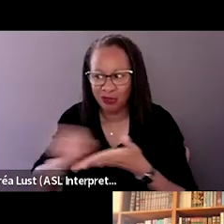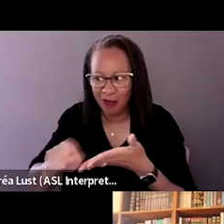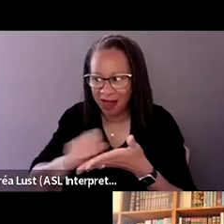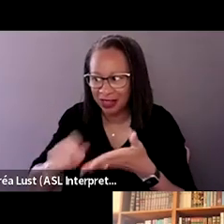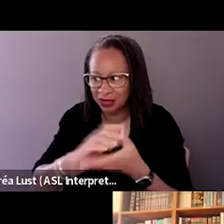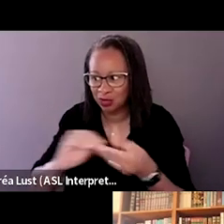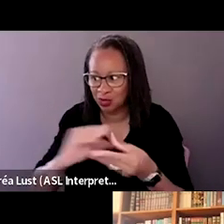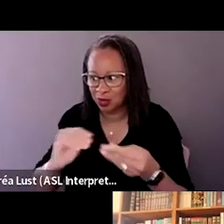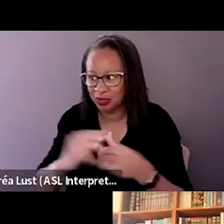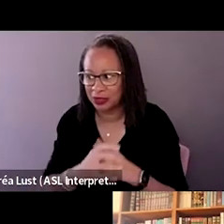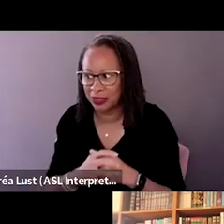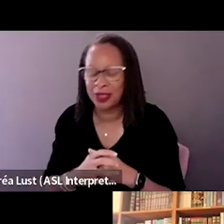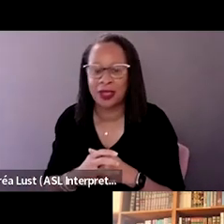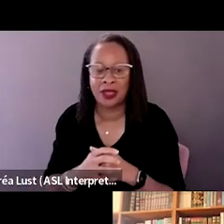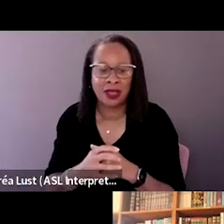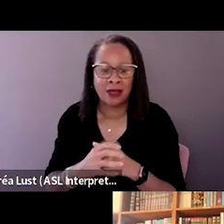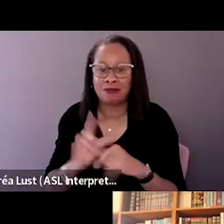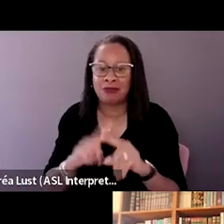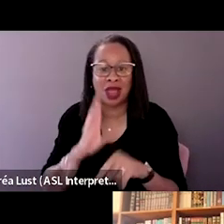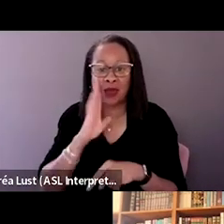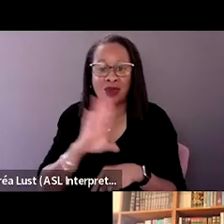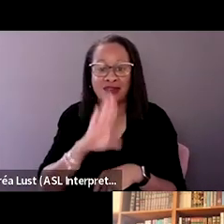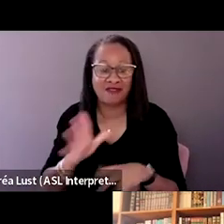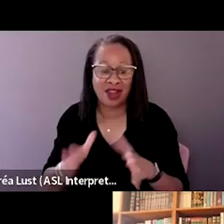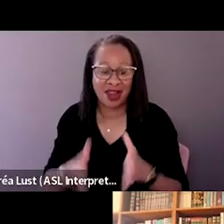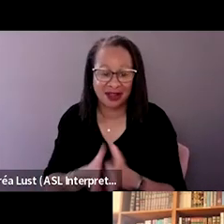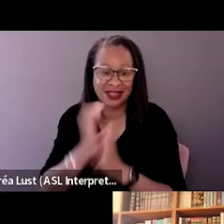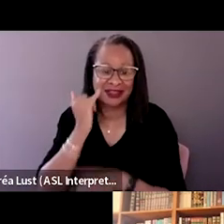But I will never ask if they have all the money